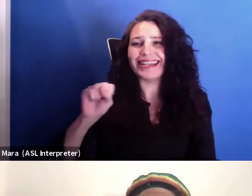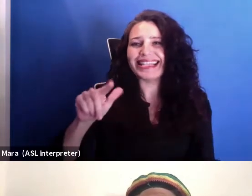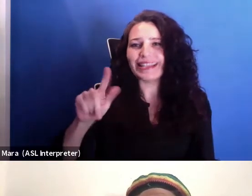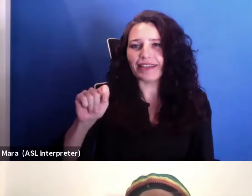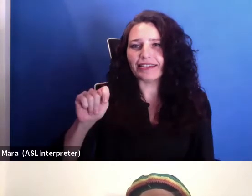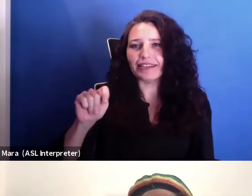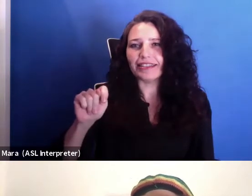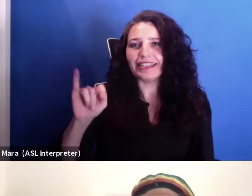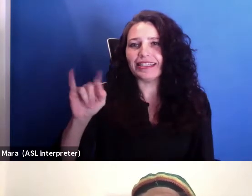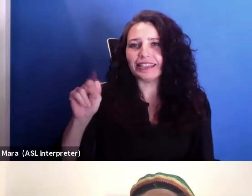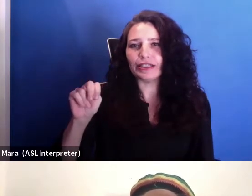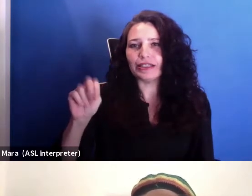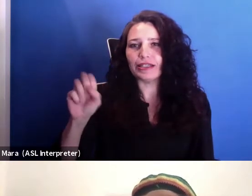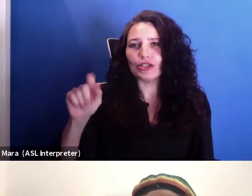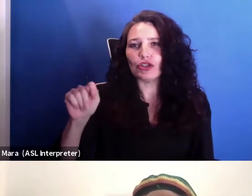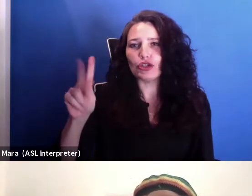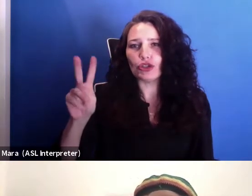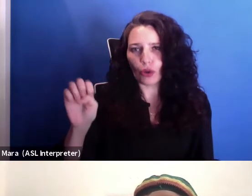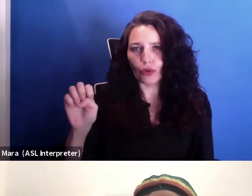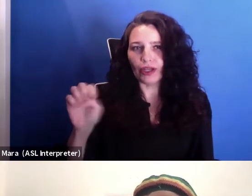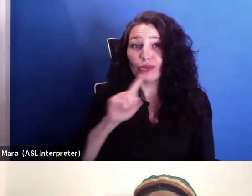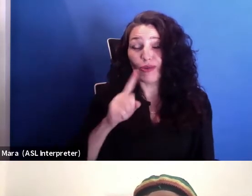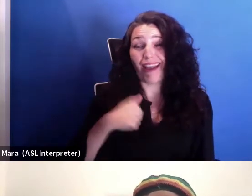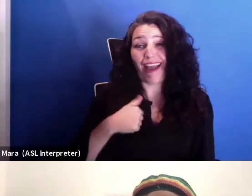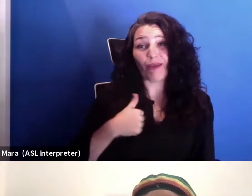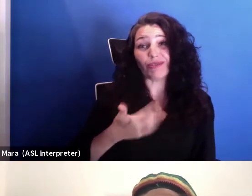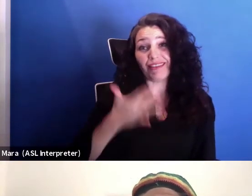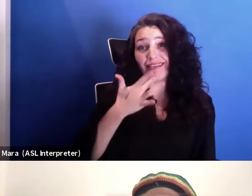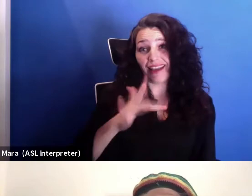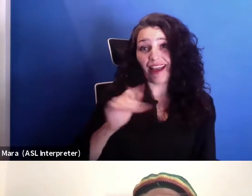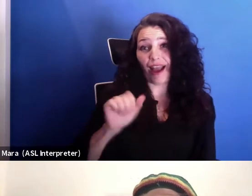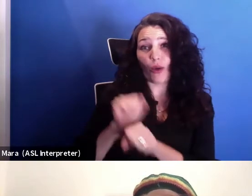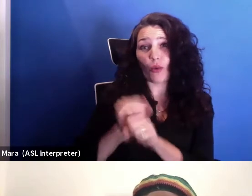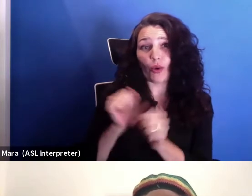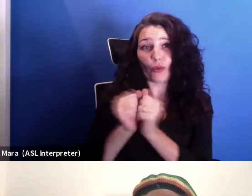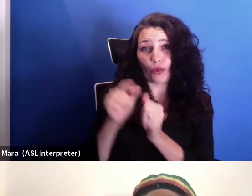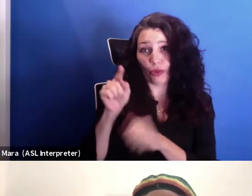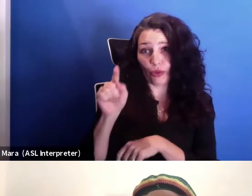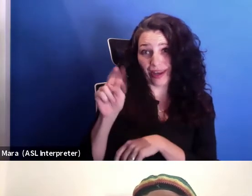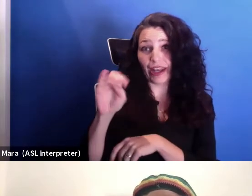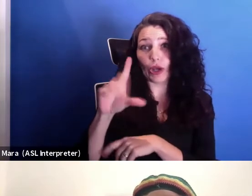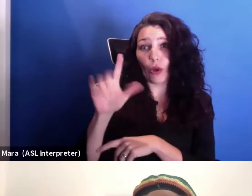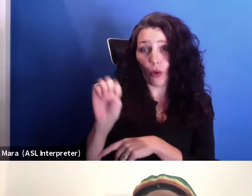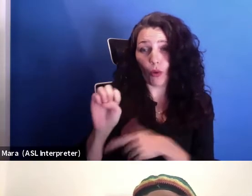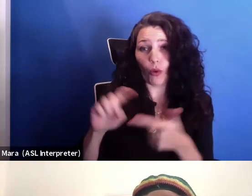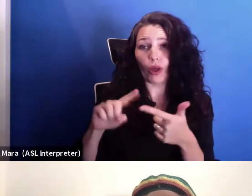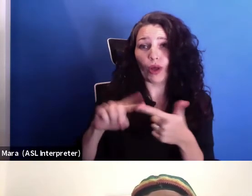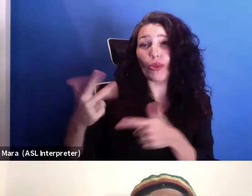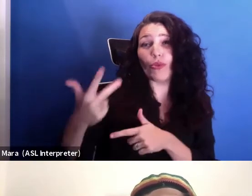on three of her previous feature length documentaries, "Set In Stone", "Rape of Europa",